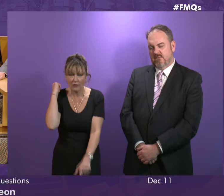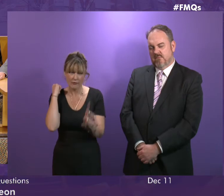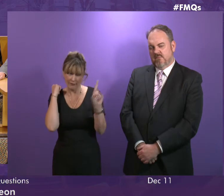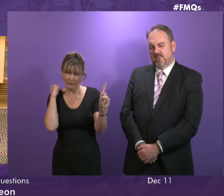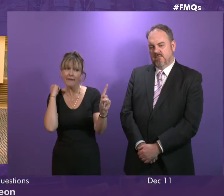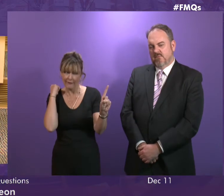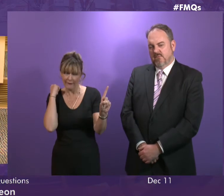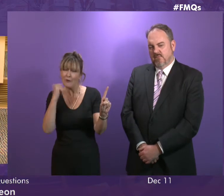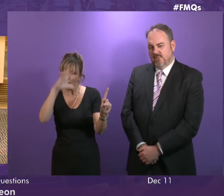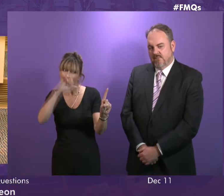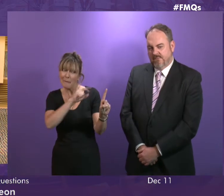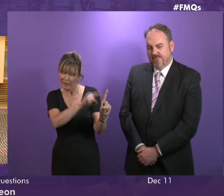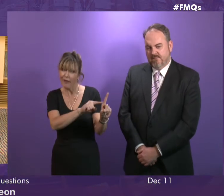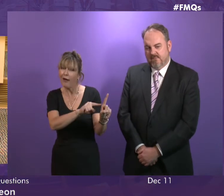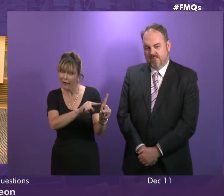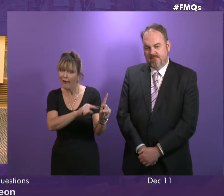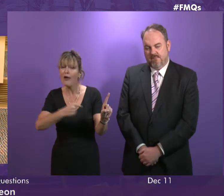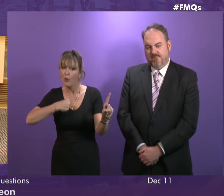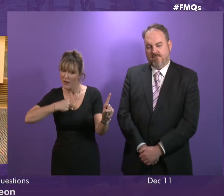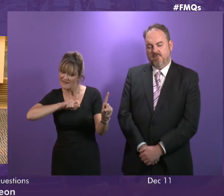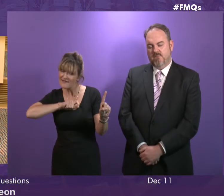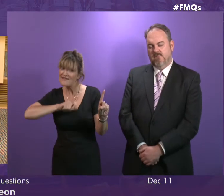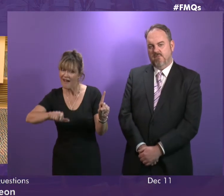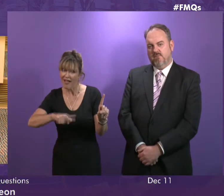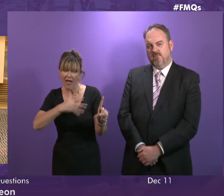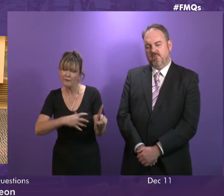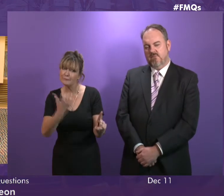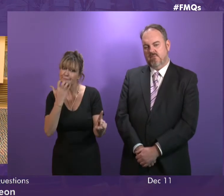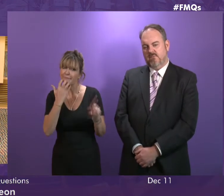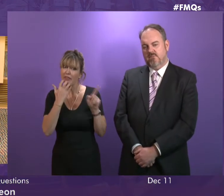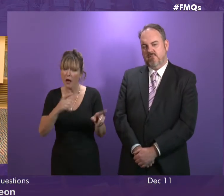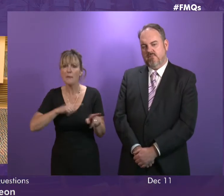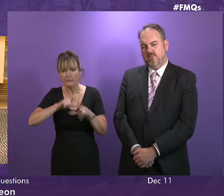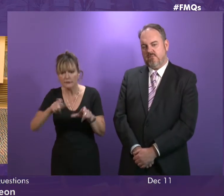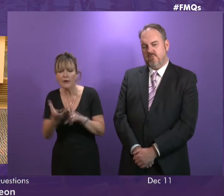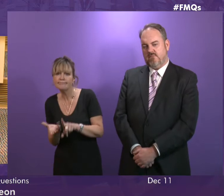that, we are investing record sums in the national health service. Spending on the national